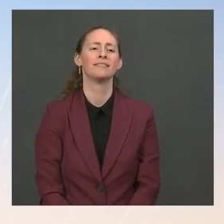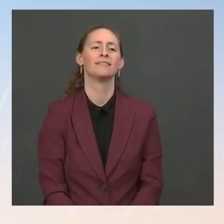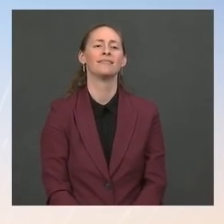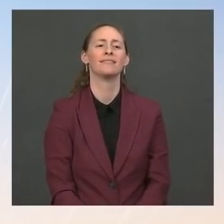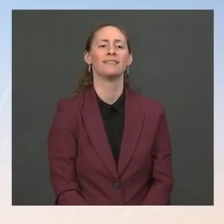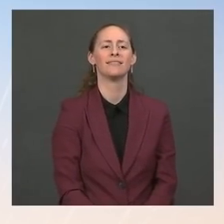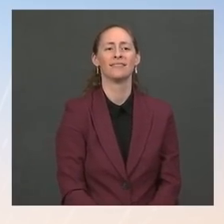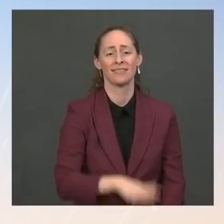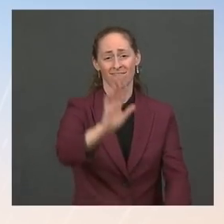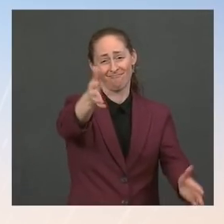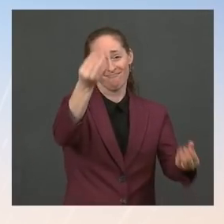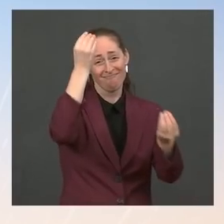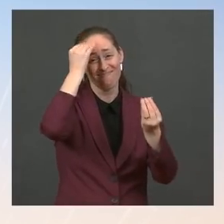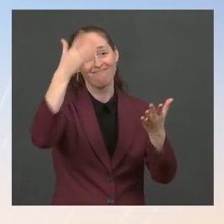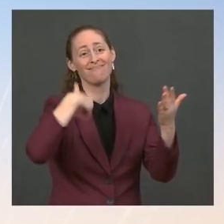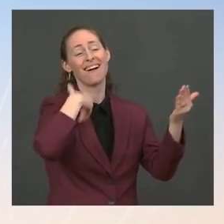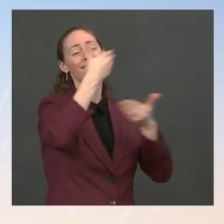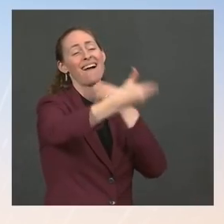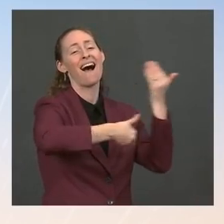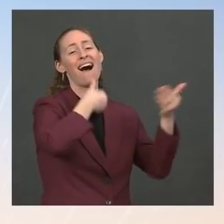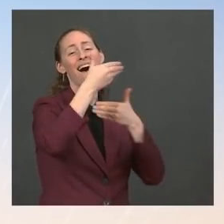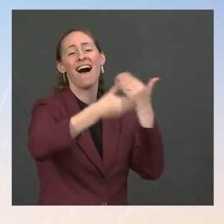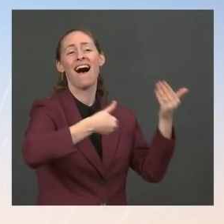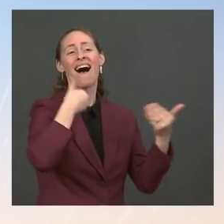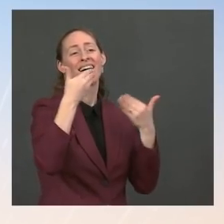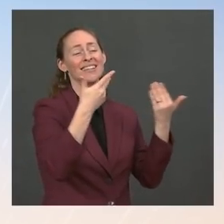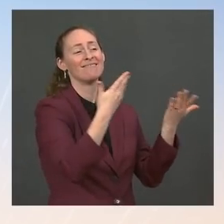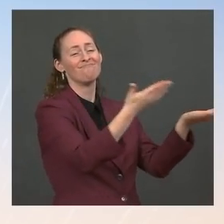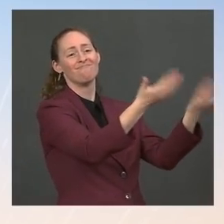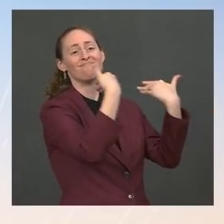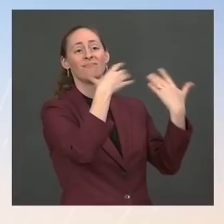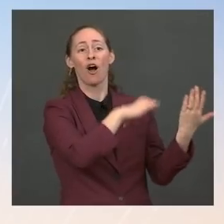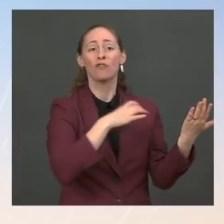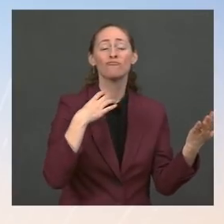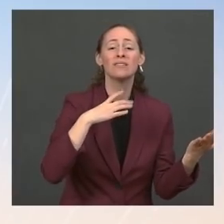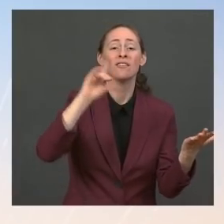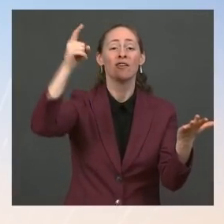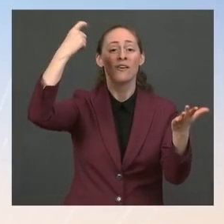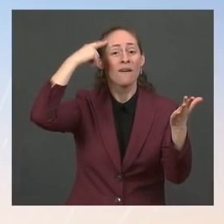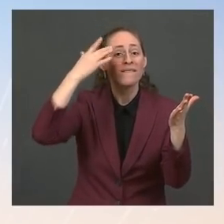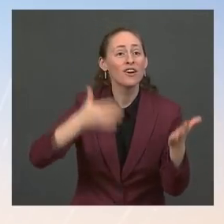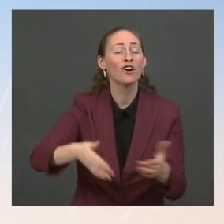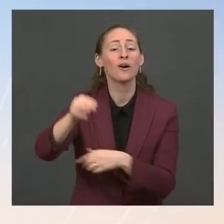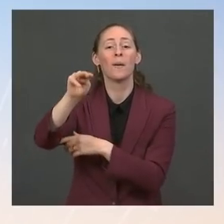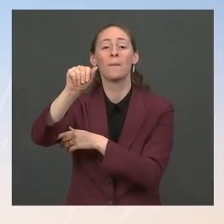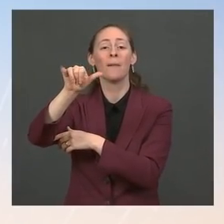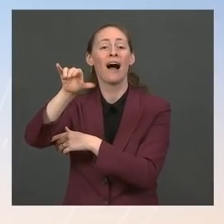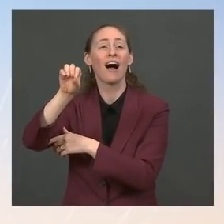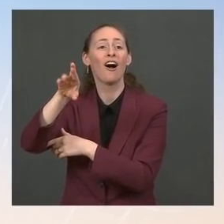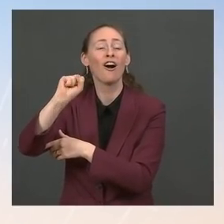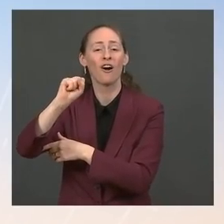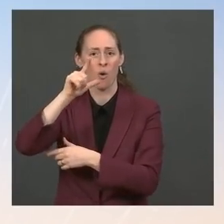in helping move the Infrastructure Bill forward. And as we get close to Monday or on Monday, we'll provide you, of course, a list of attendees.